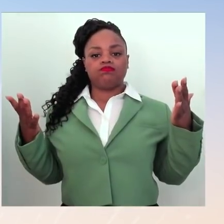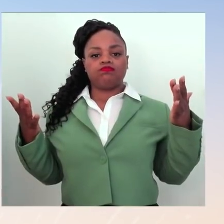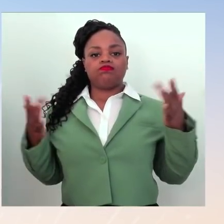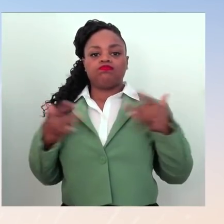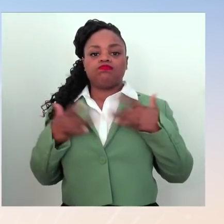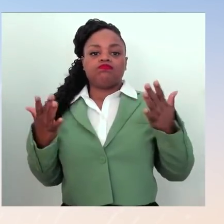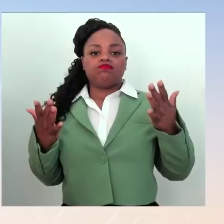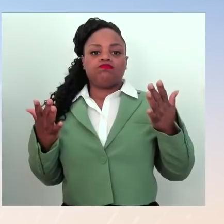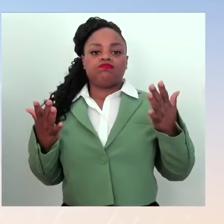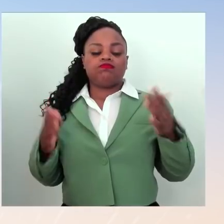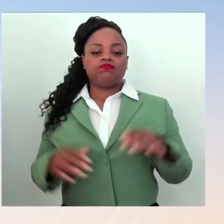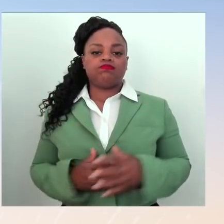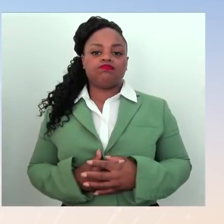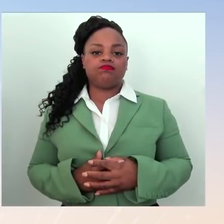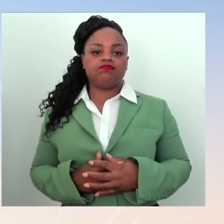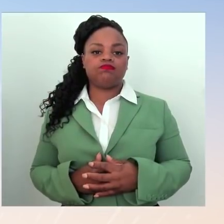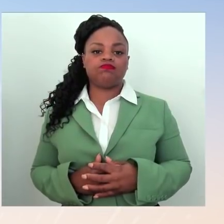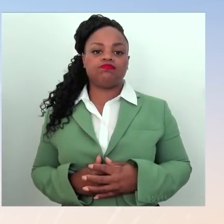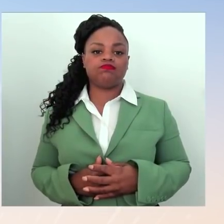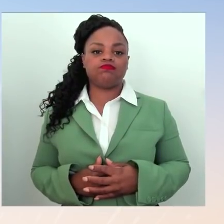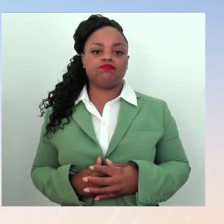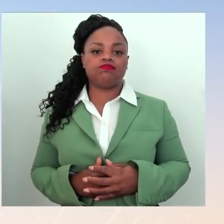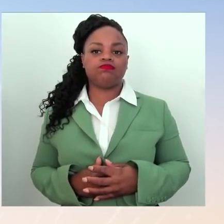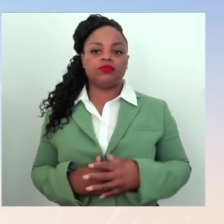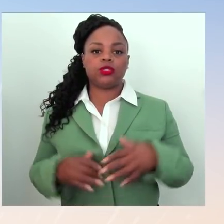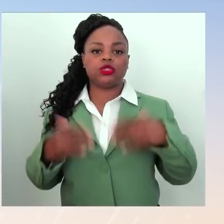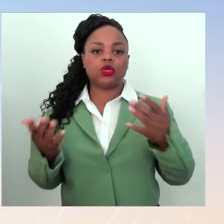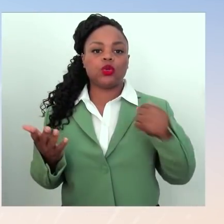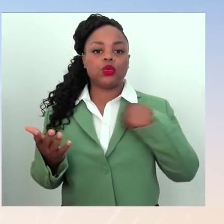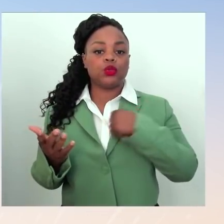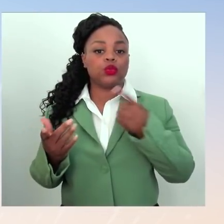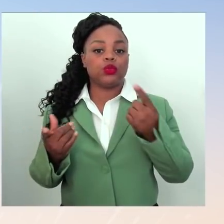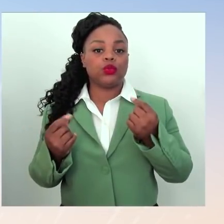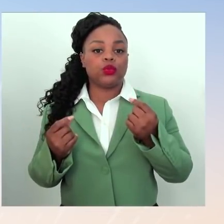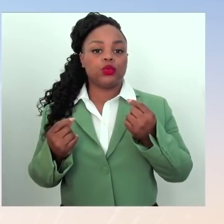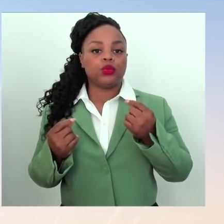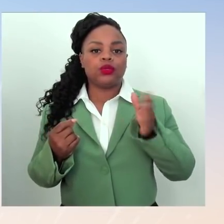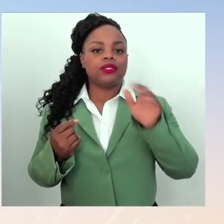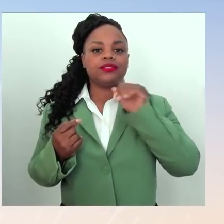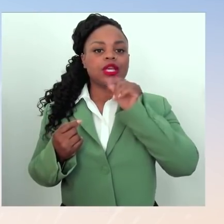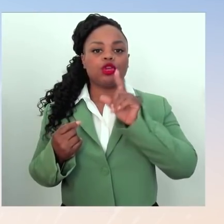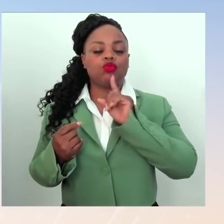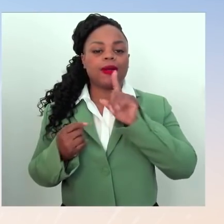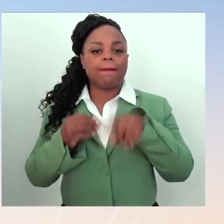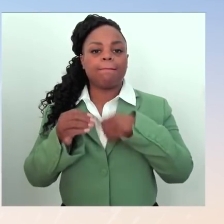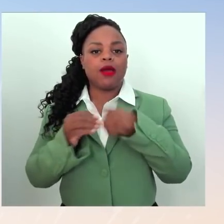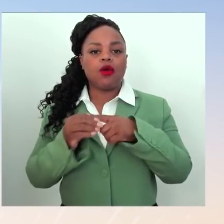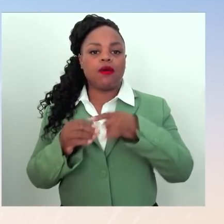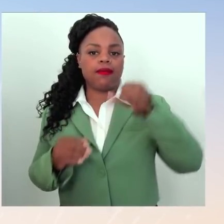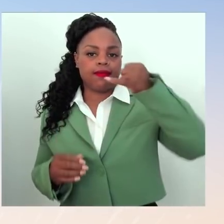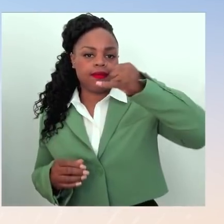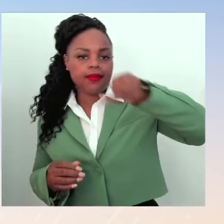and those with reserves of oil supply to make sure that we are addressing the supply in the marketplace.